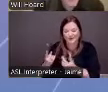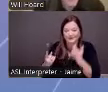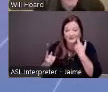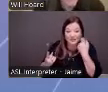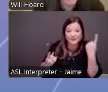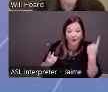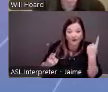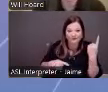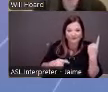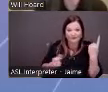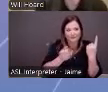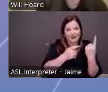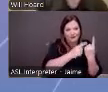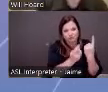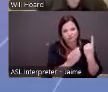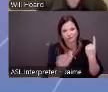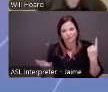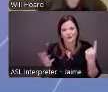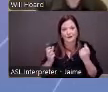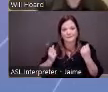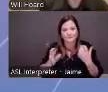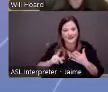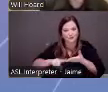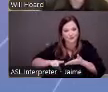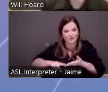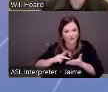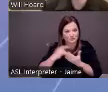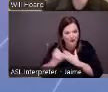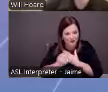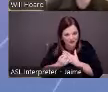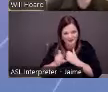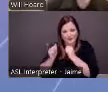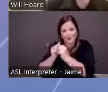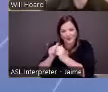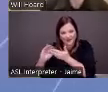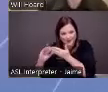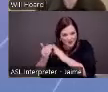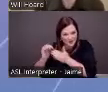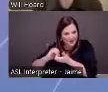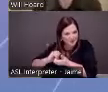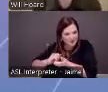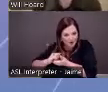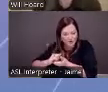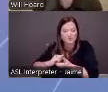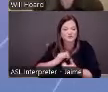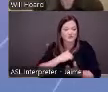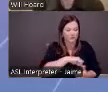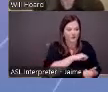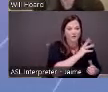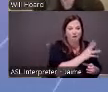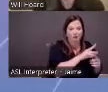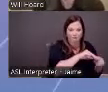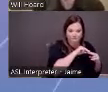projects that we work with community partners, and this will be incorporated into all of them.